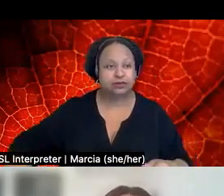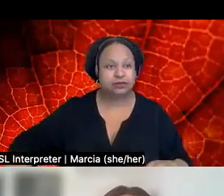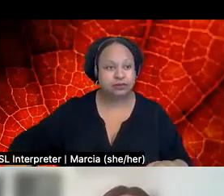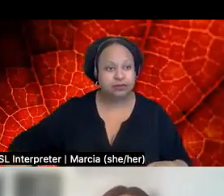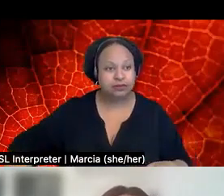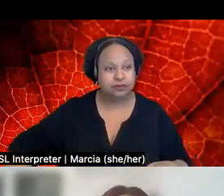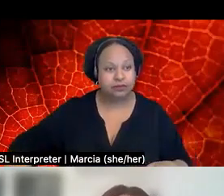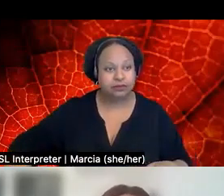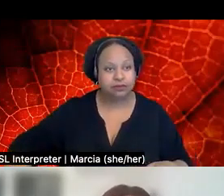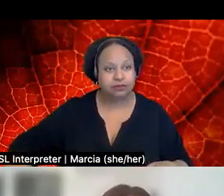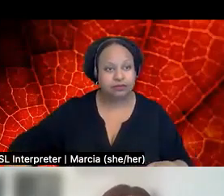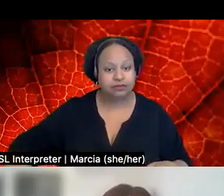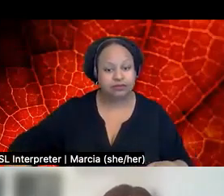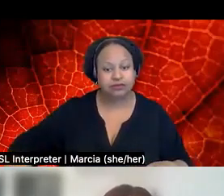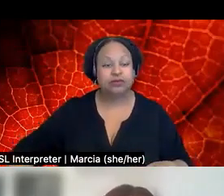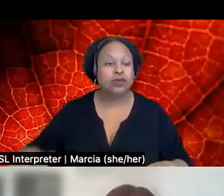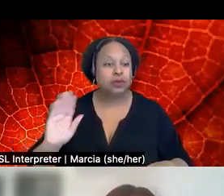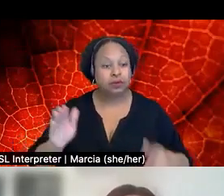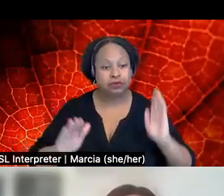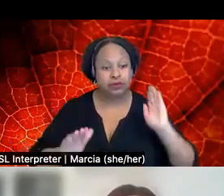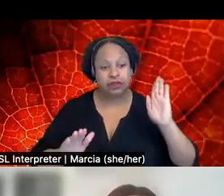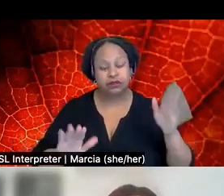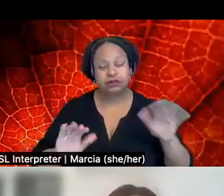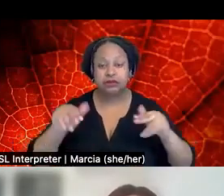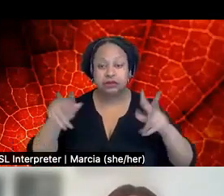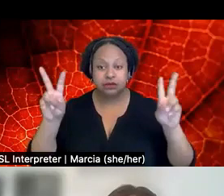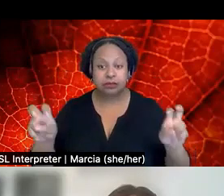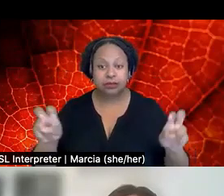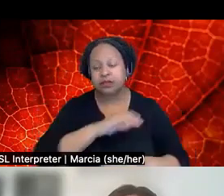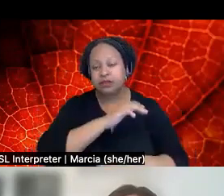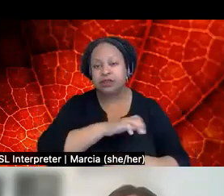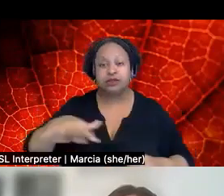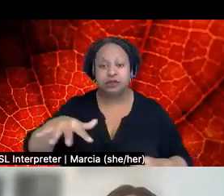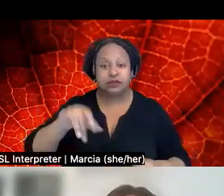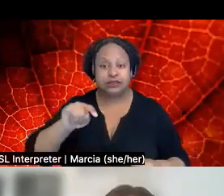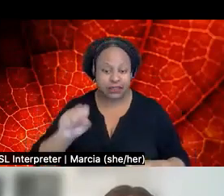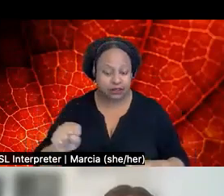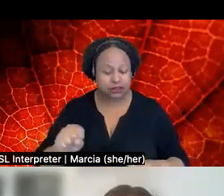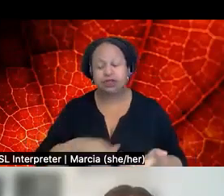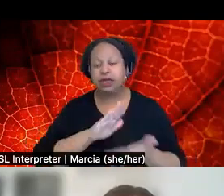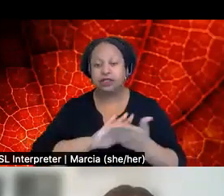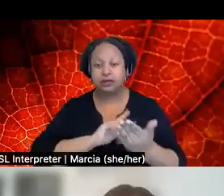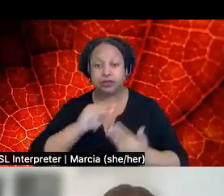presenting on clinical sites, academic programs, and accessibility offices,